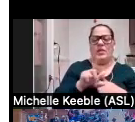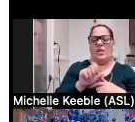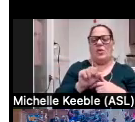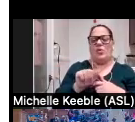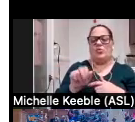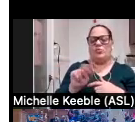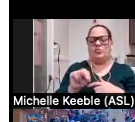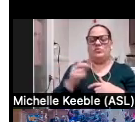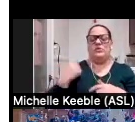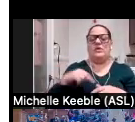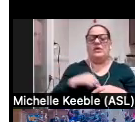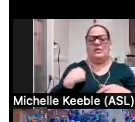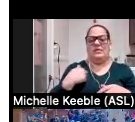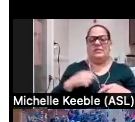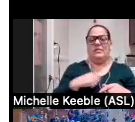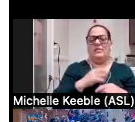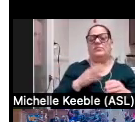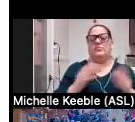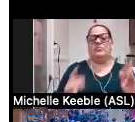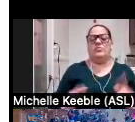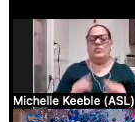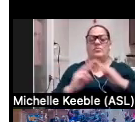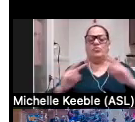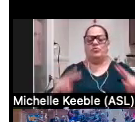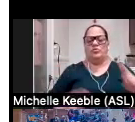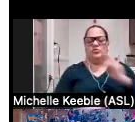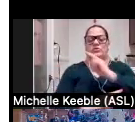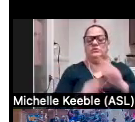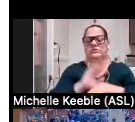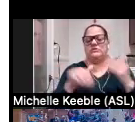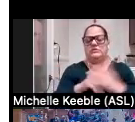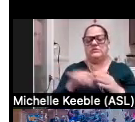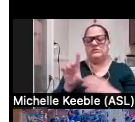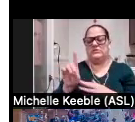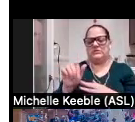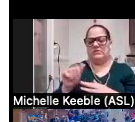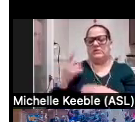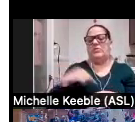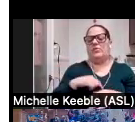its reach, bridging historical and contemporary disability narratives. We want the exhibition to